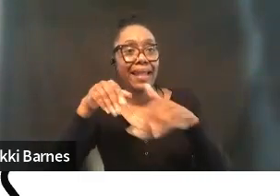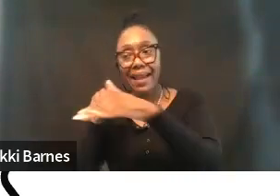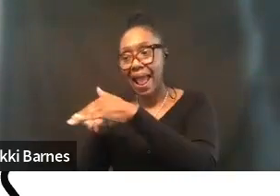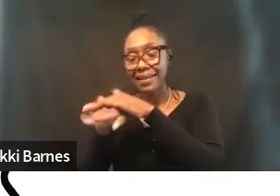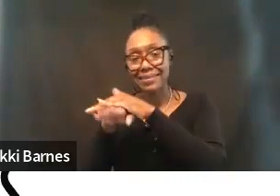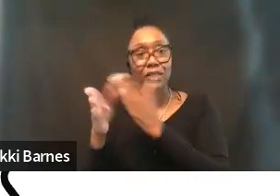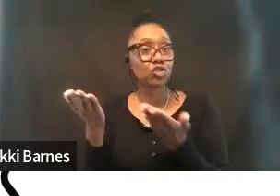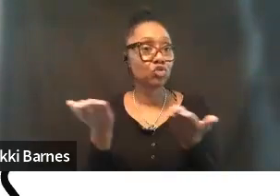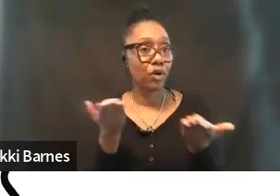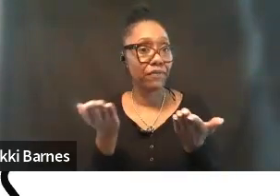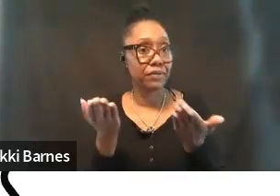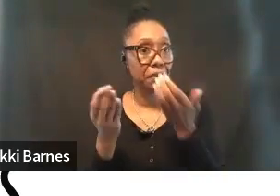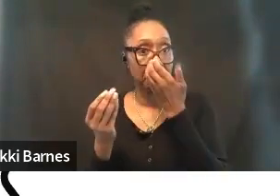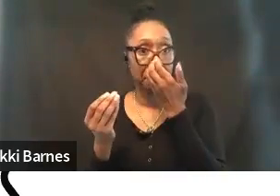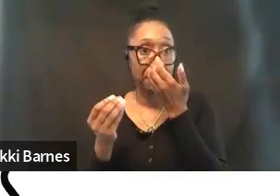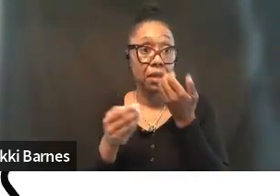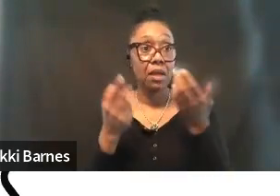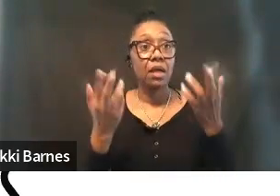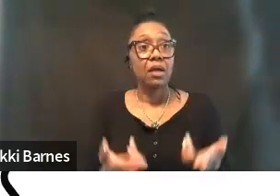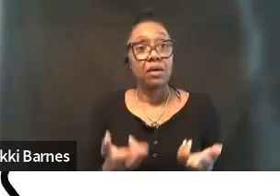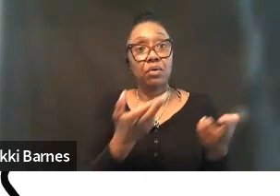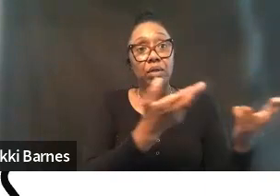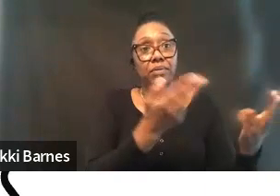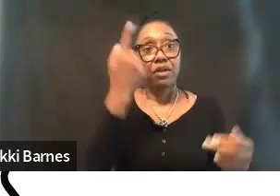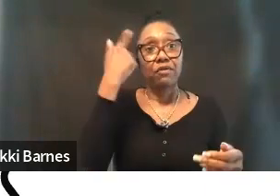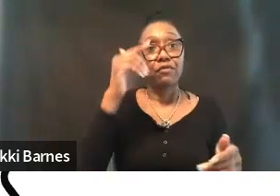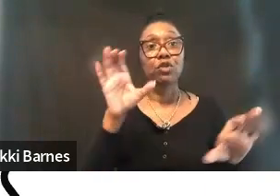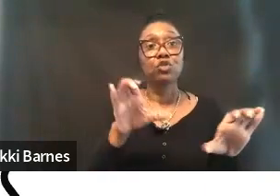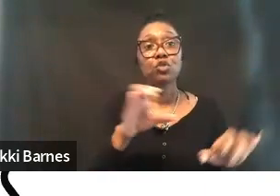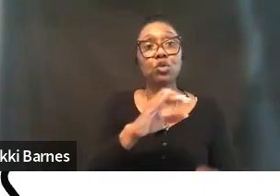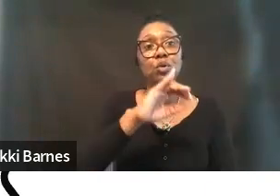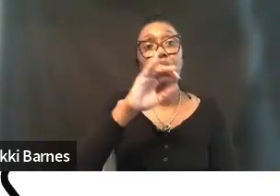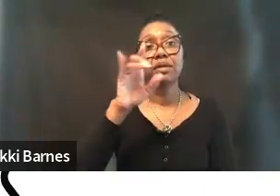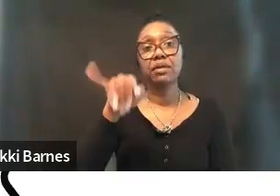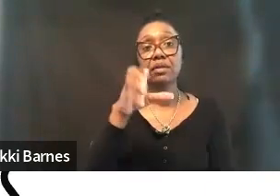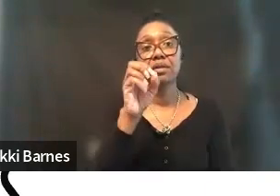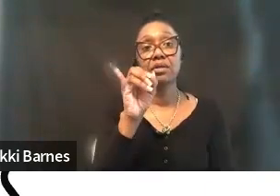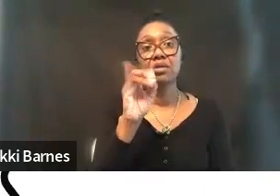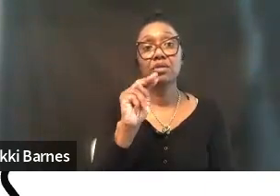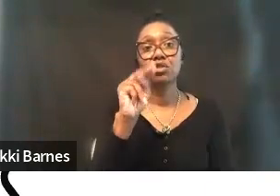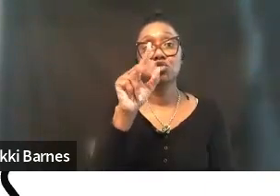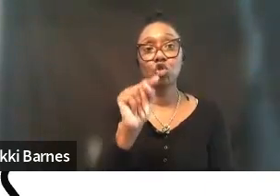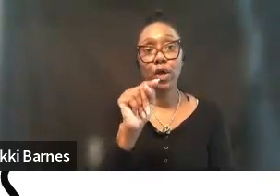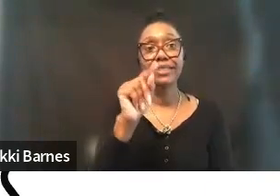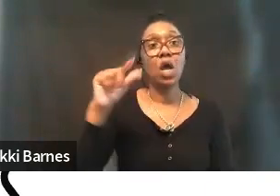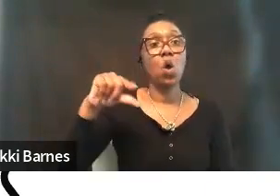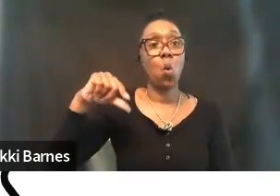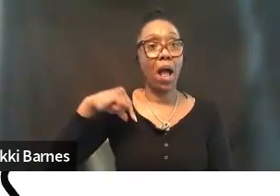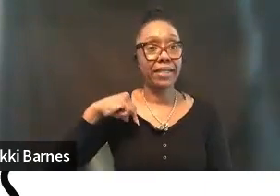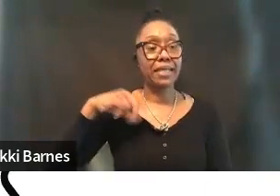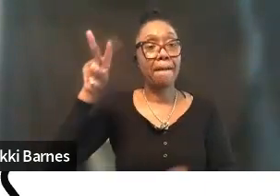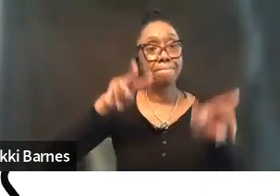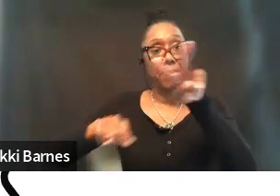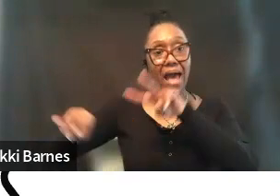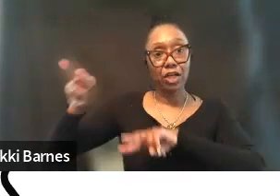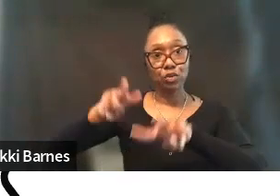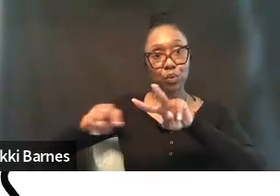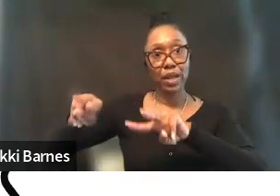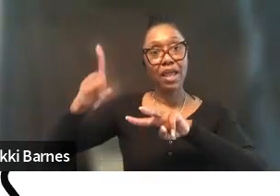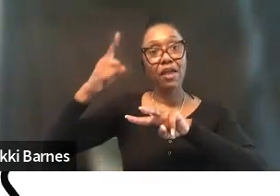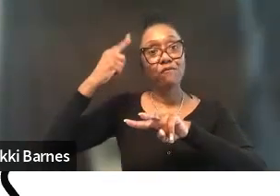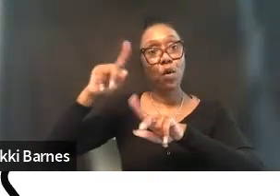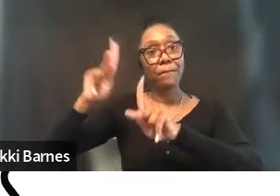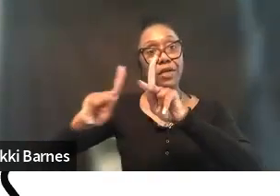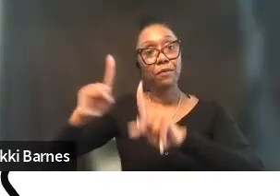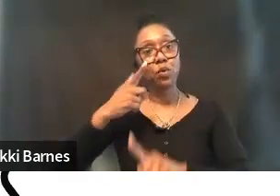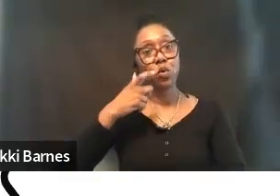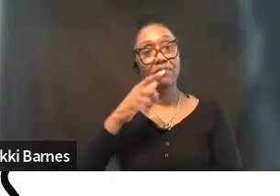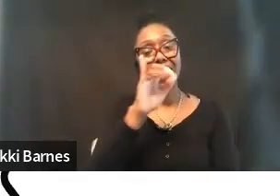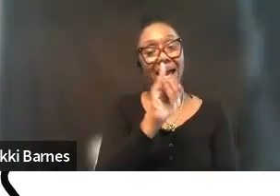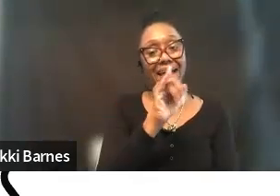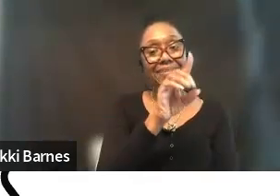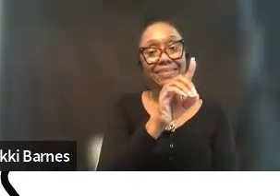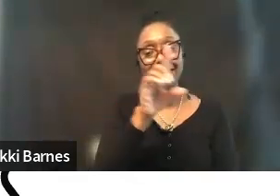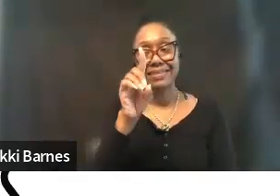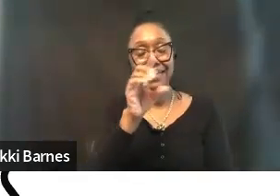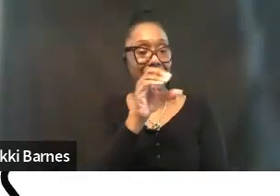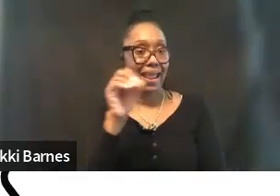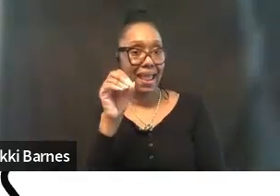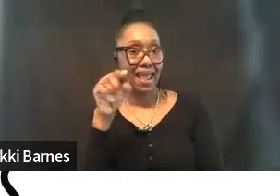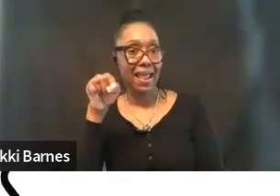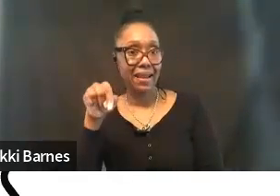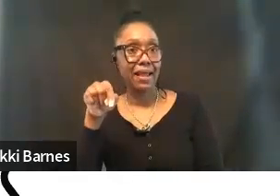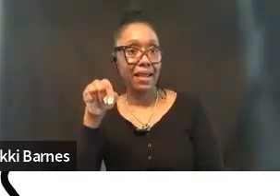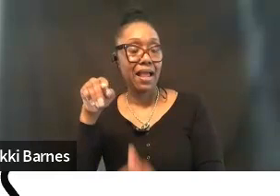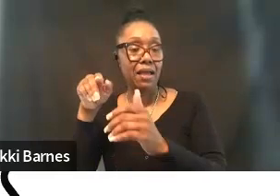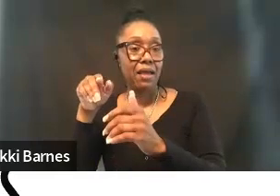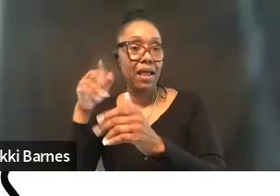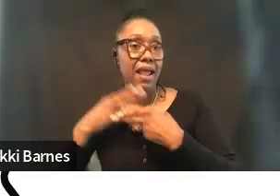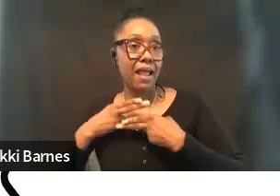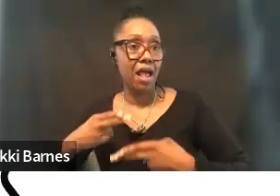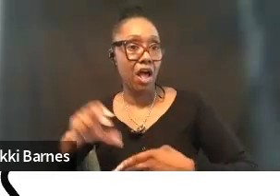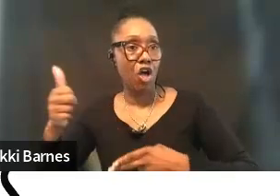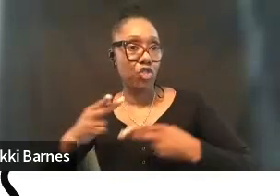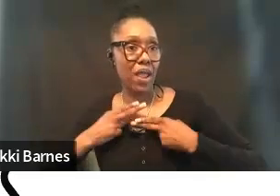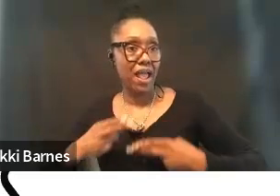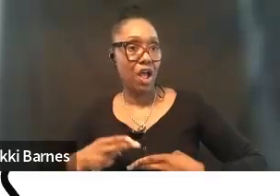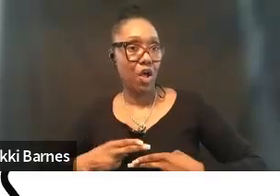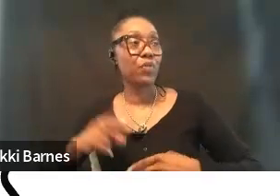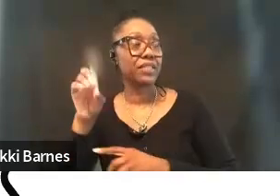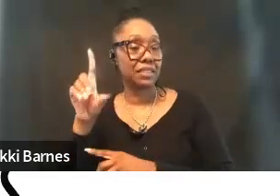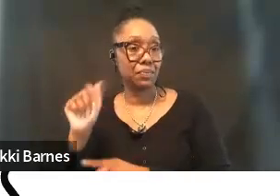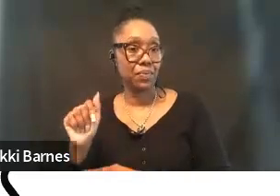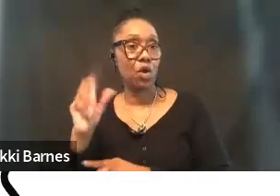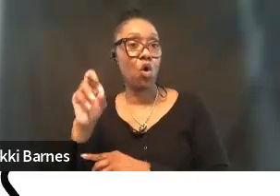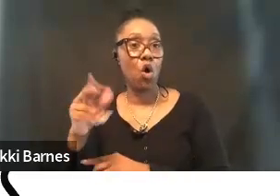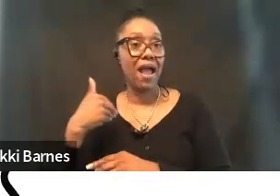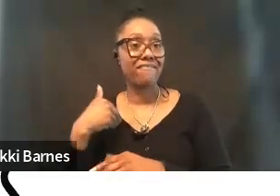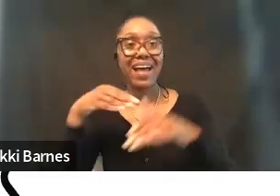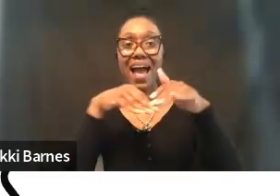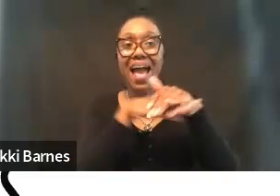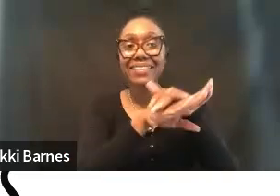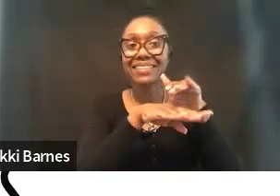There's a recommendation for doing some joint quality monitoring related specifically to, meeting the needs of individuals with IDD and behavioral health and are they able to access services and sort of looking at or are we getting access across the spectrum of.